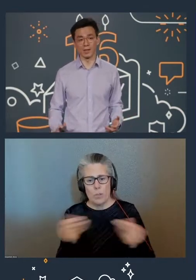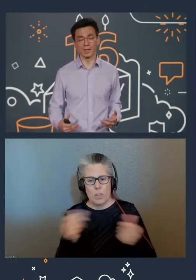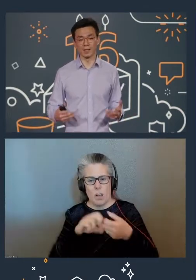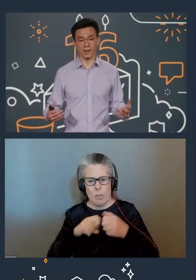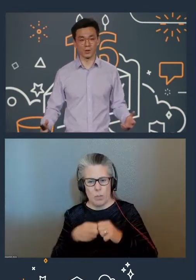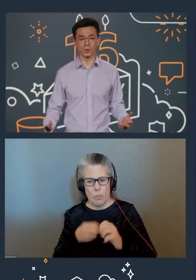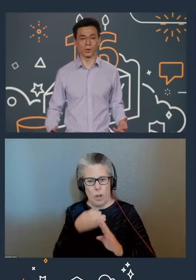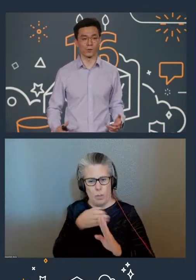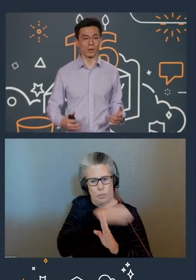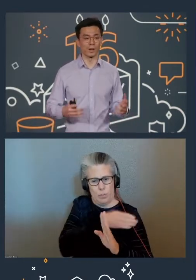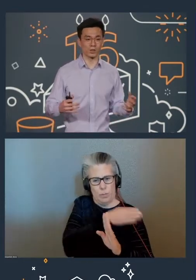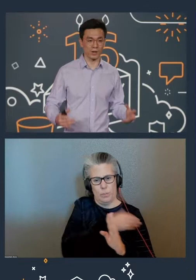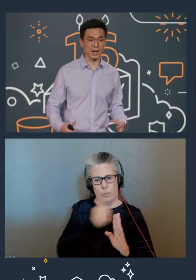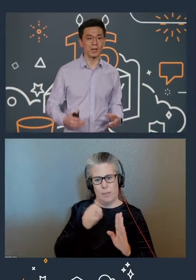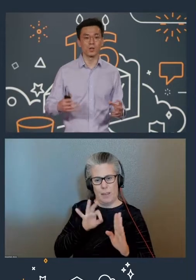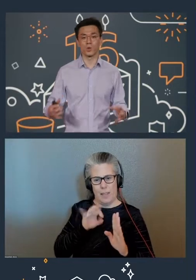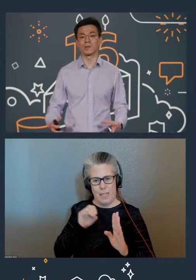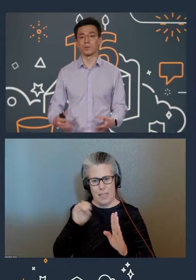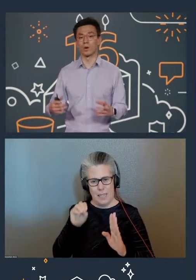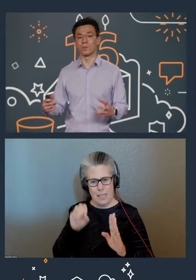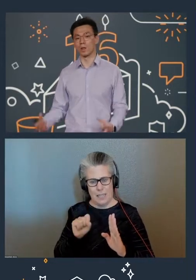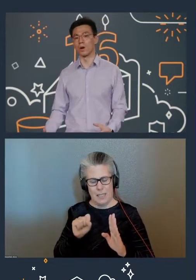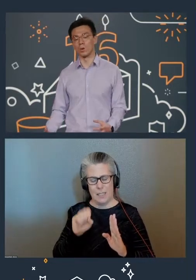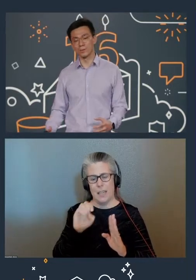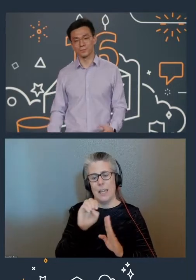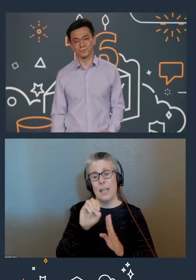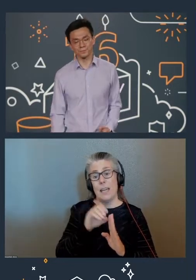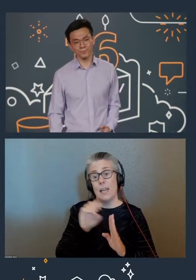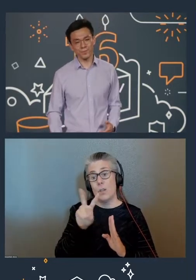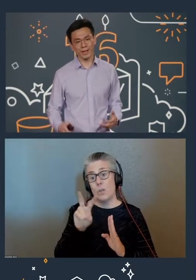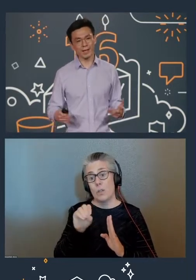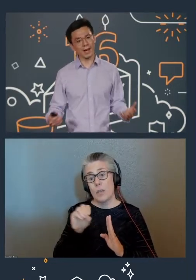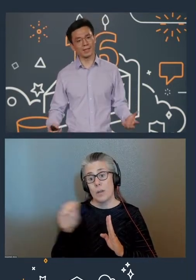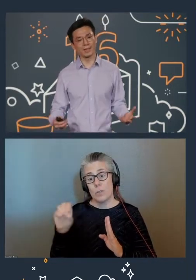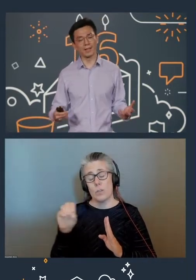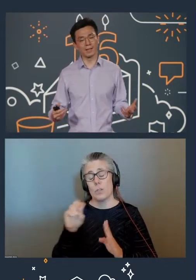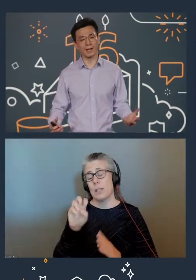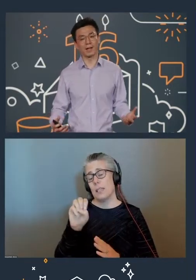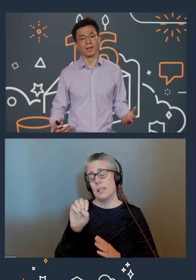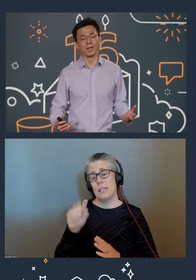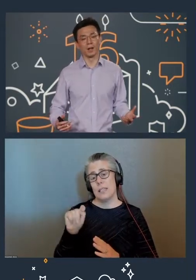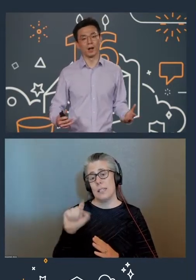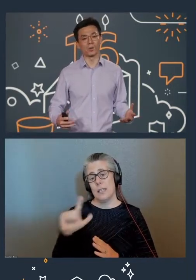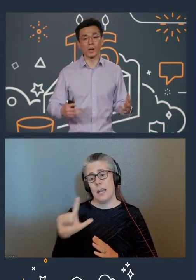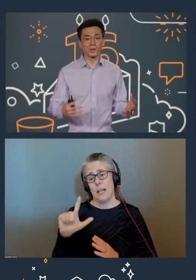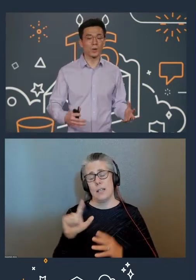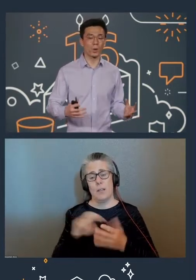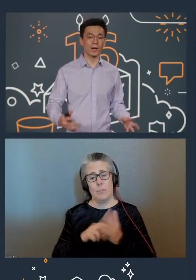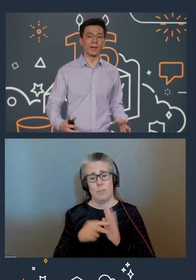And ETL is short for extract, transform and load. And the idea is that rather than querying